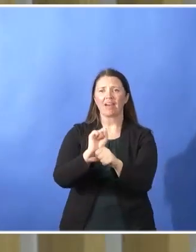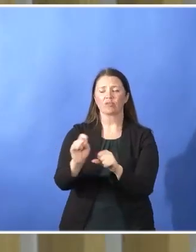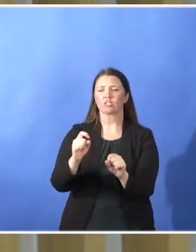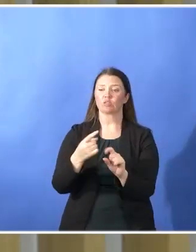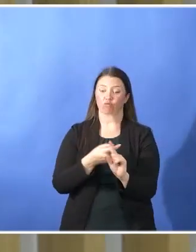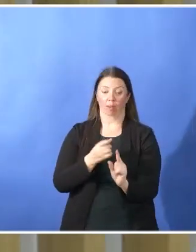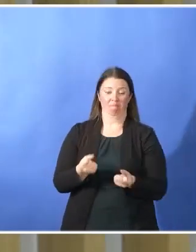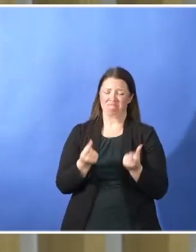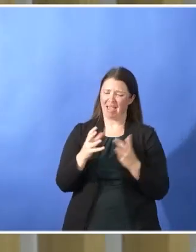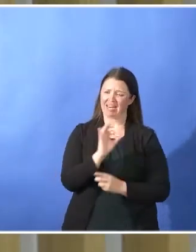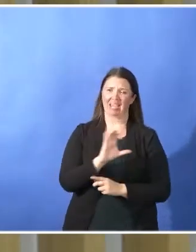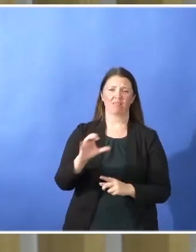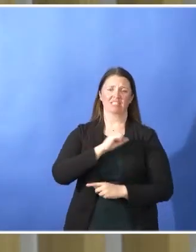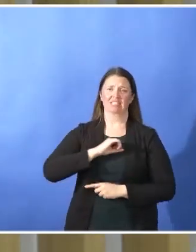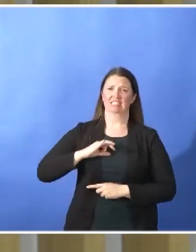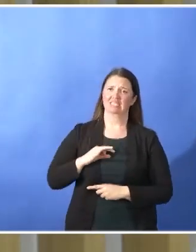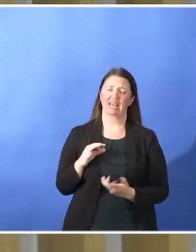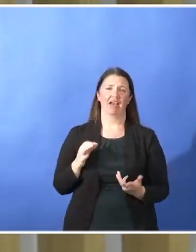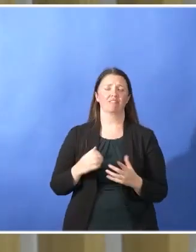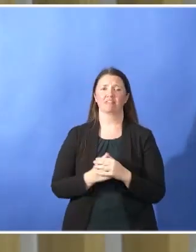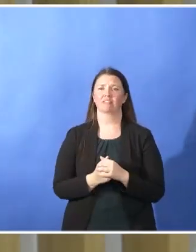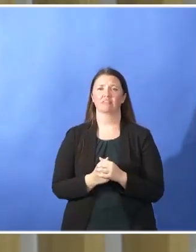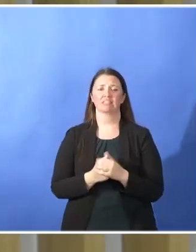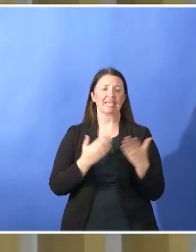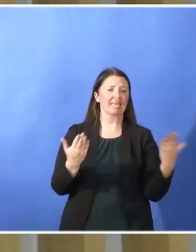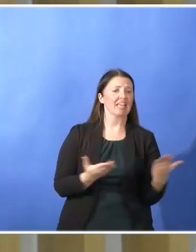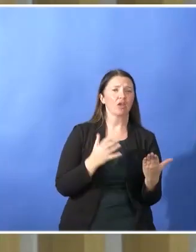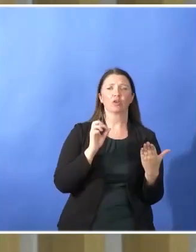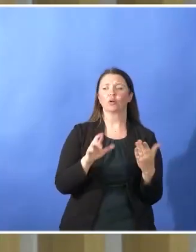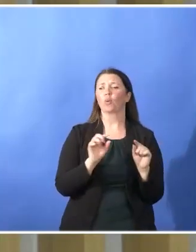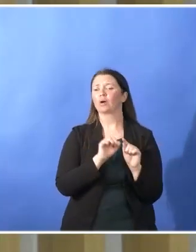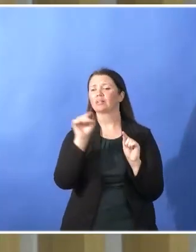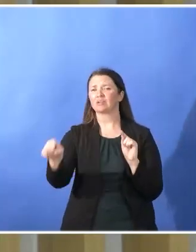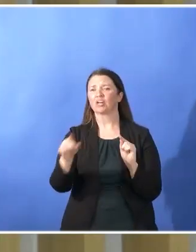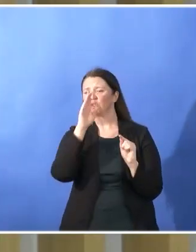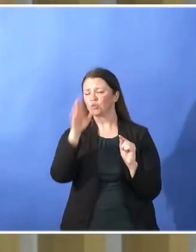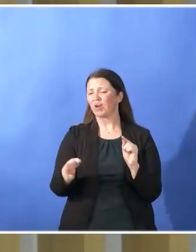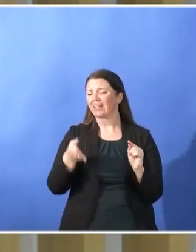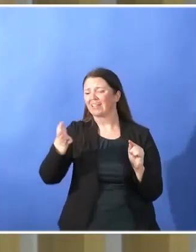EFFORTS OF MANY FCC STAFF.